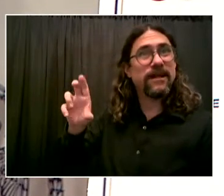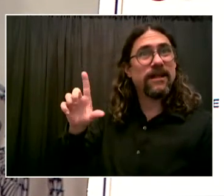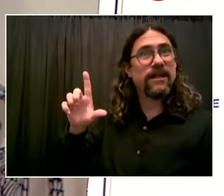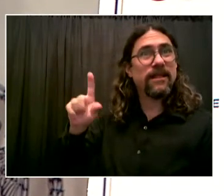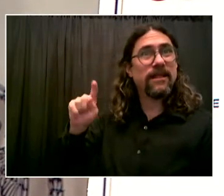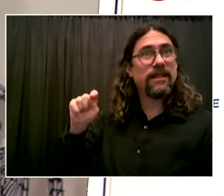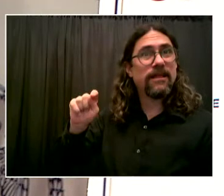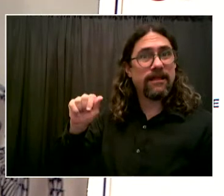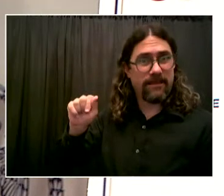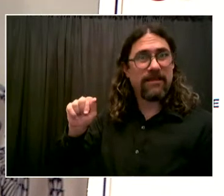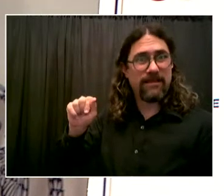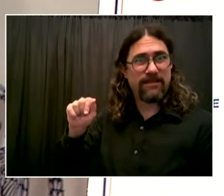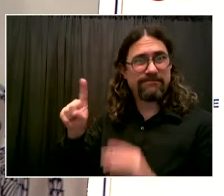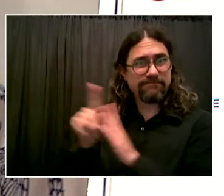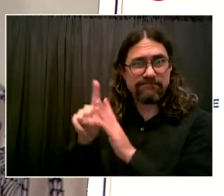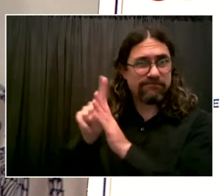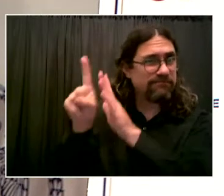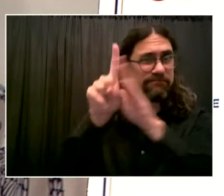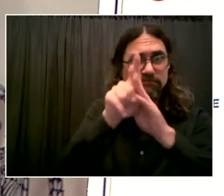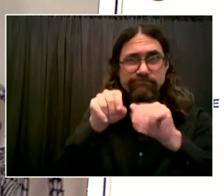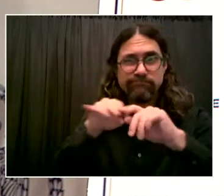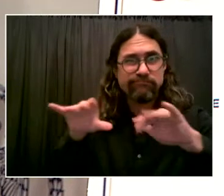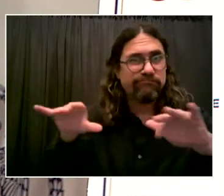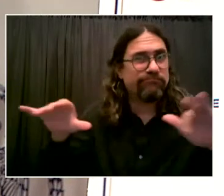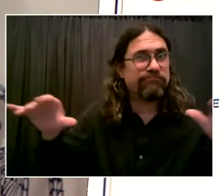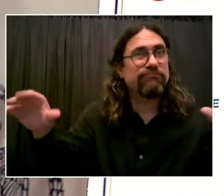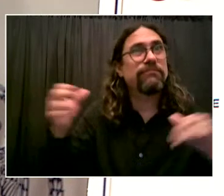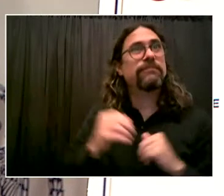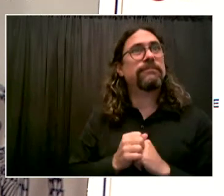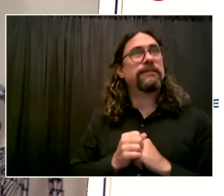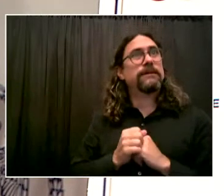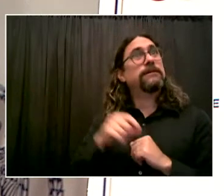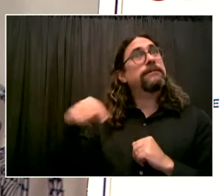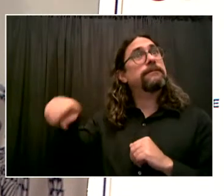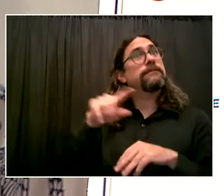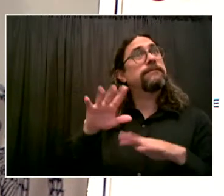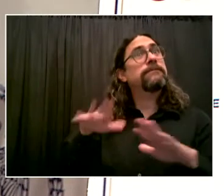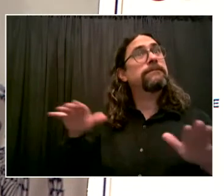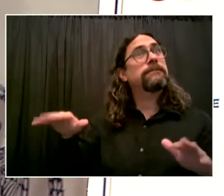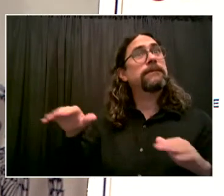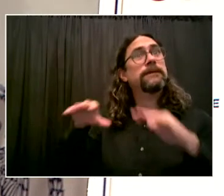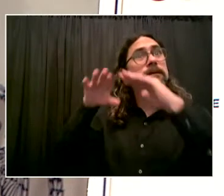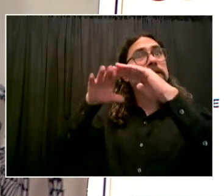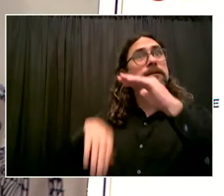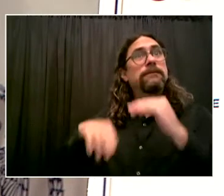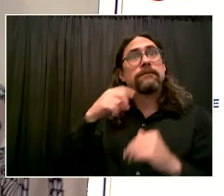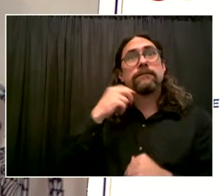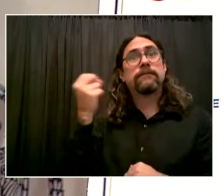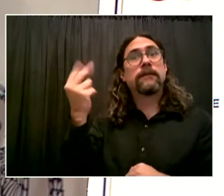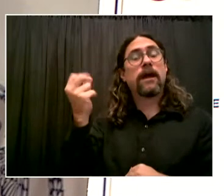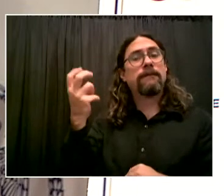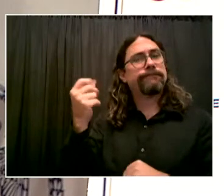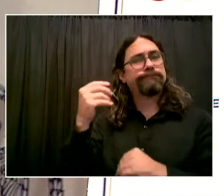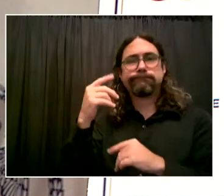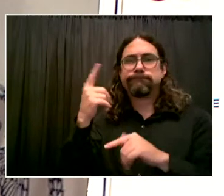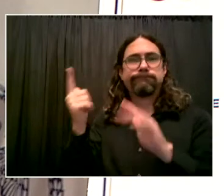WE HEARD FROM